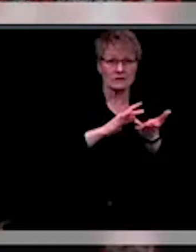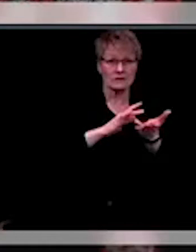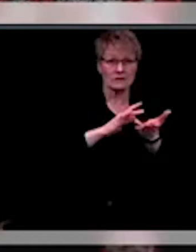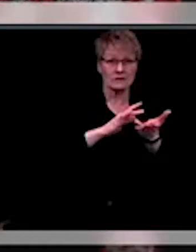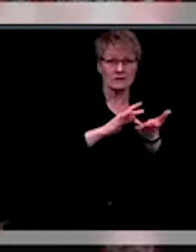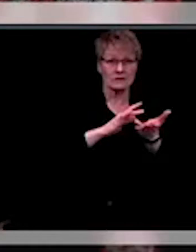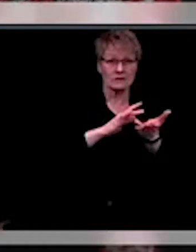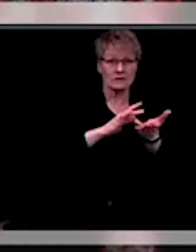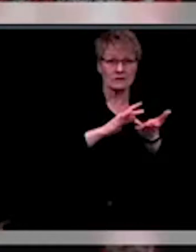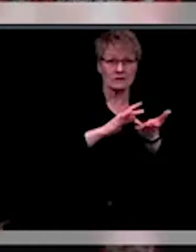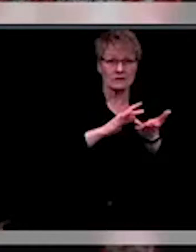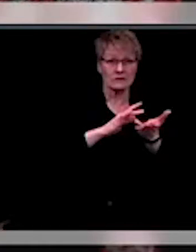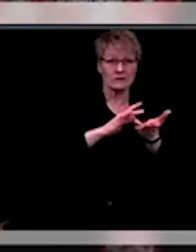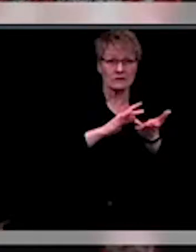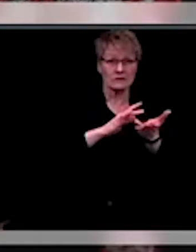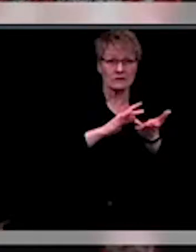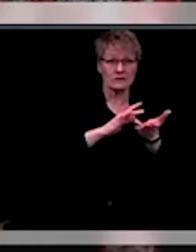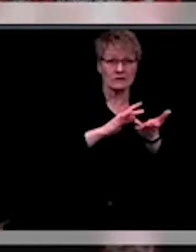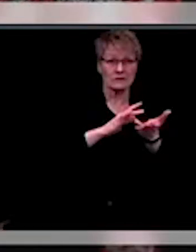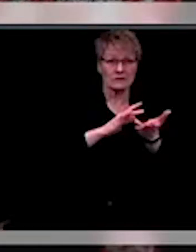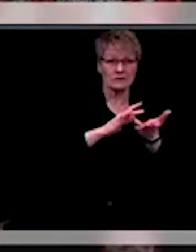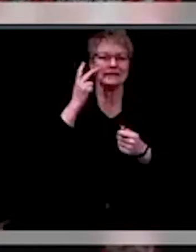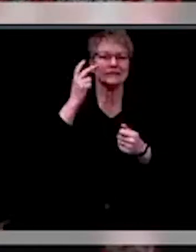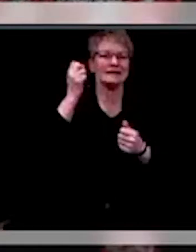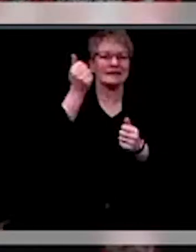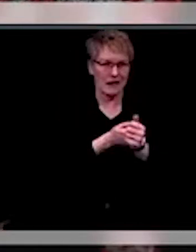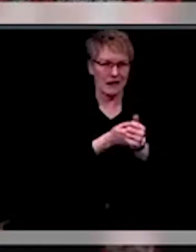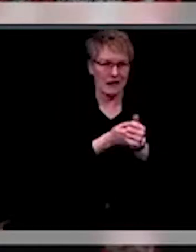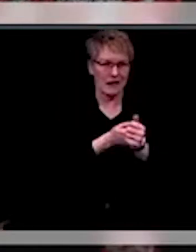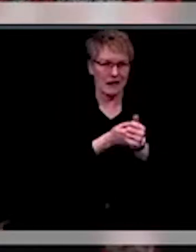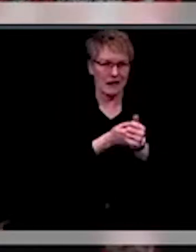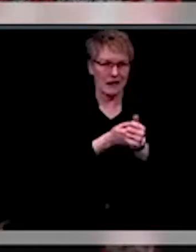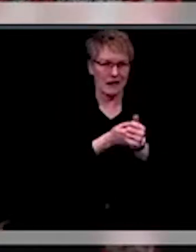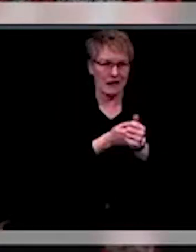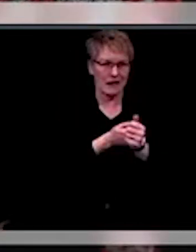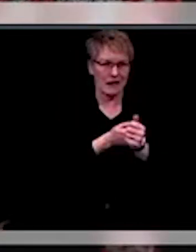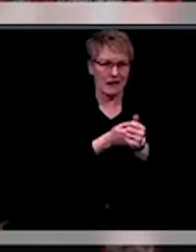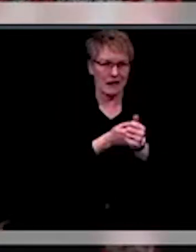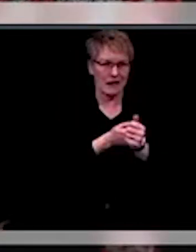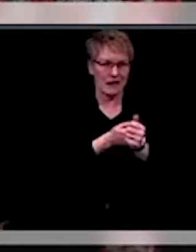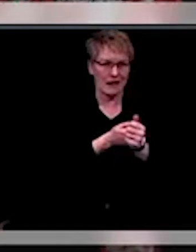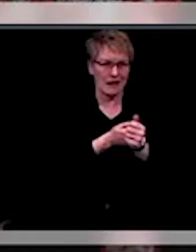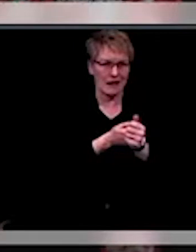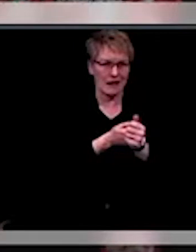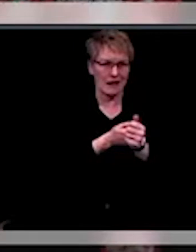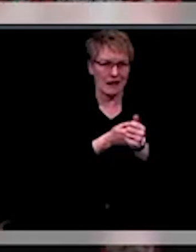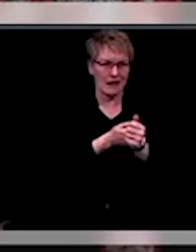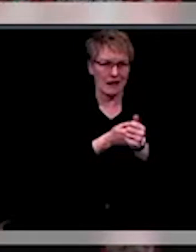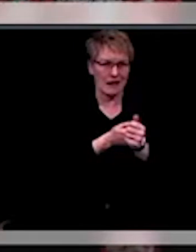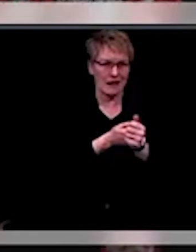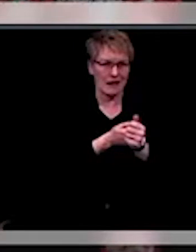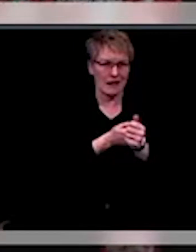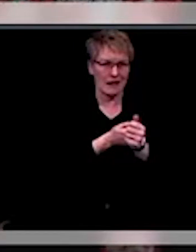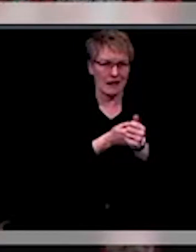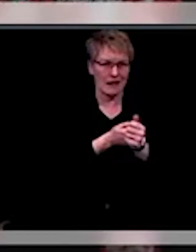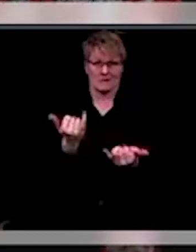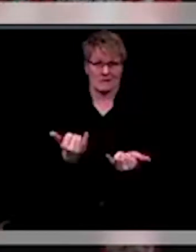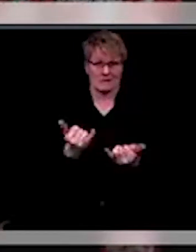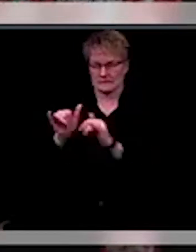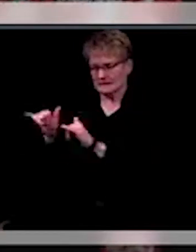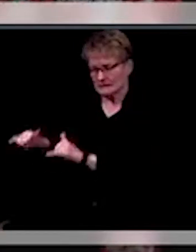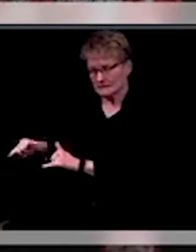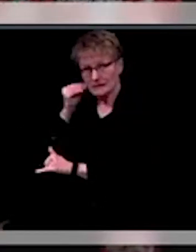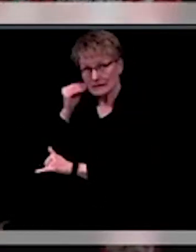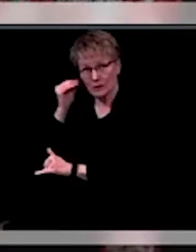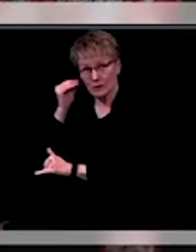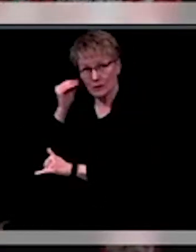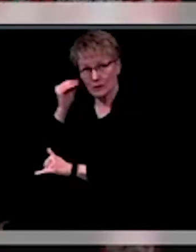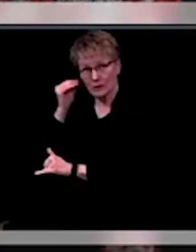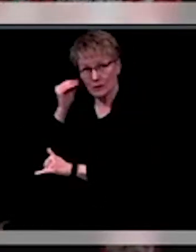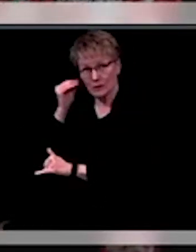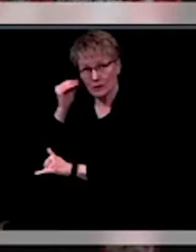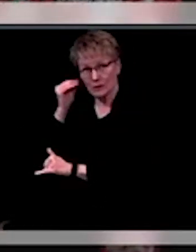all over. The best thing to do, again, is stay home with your household, continue to be creative